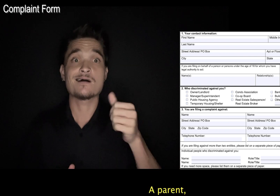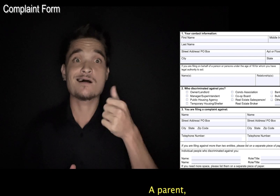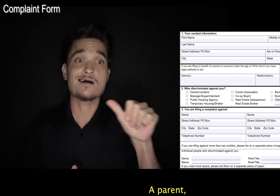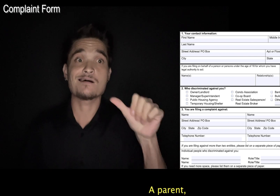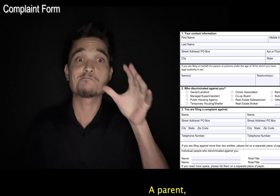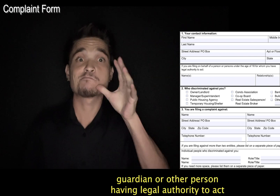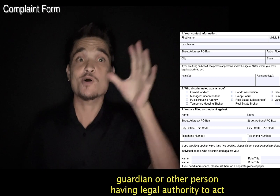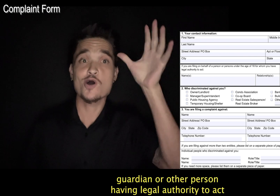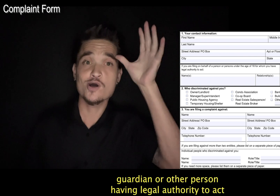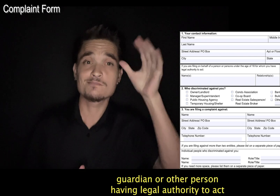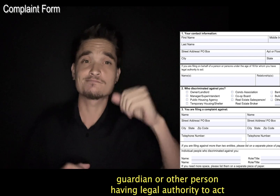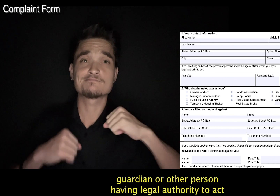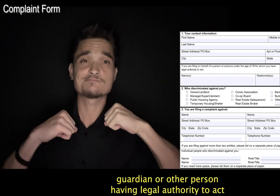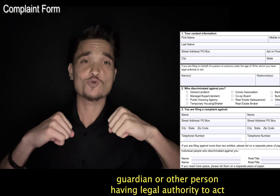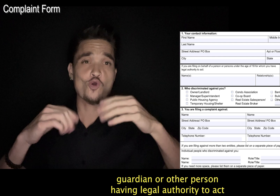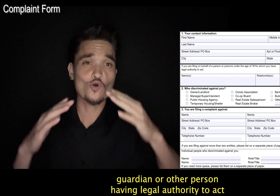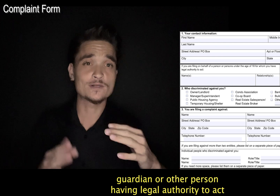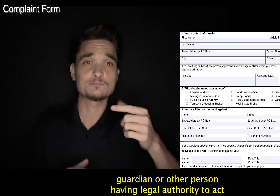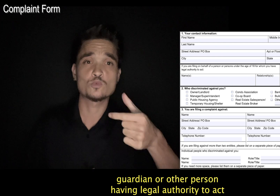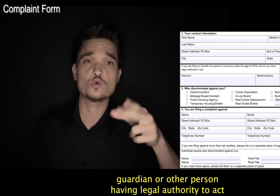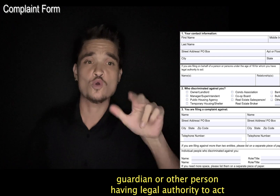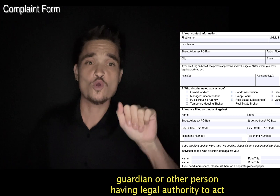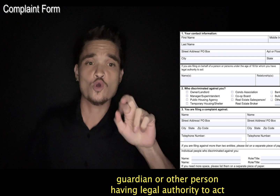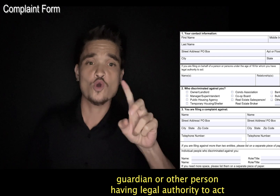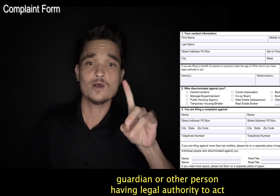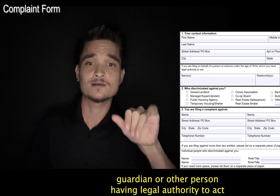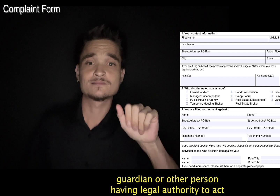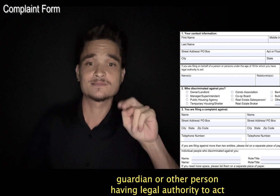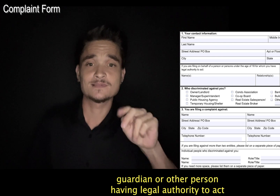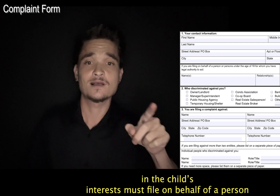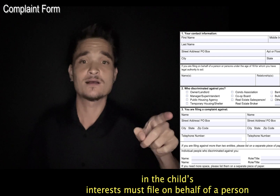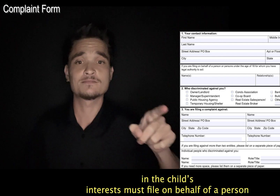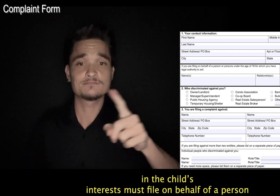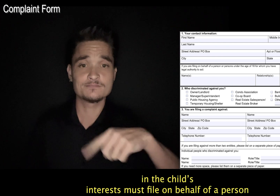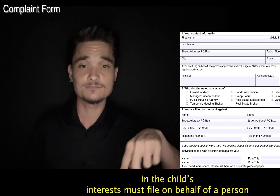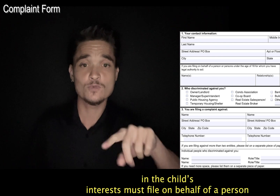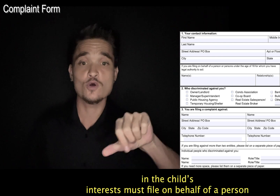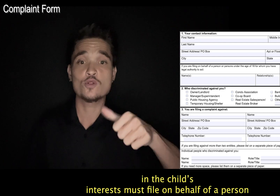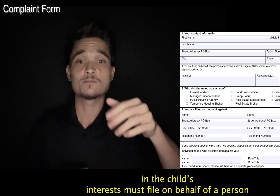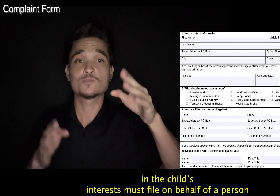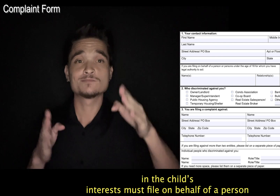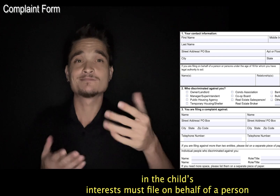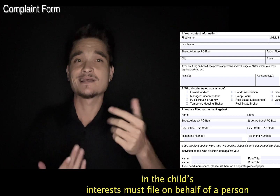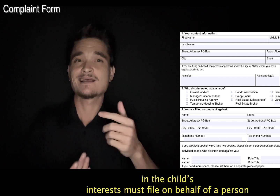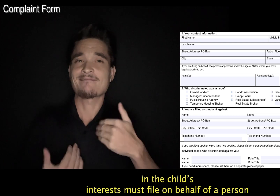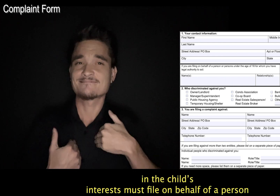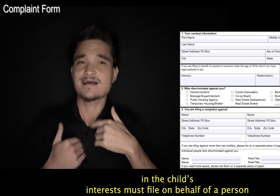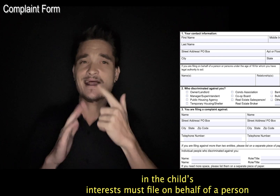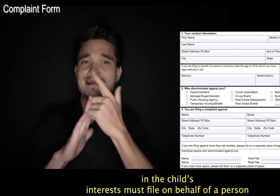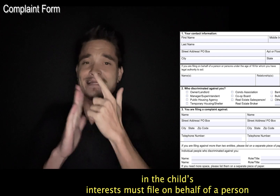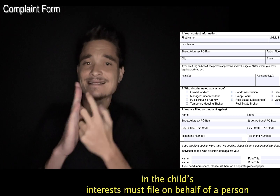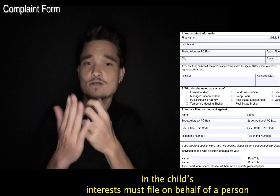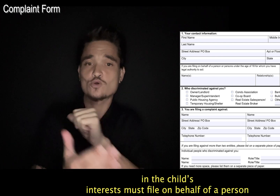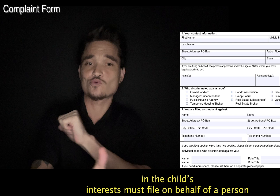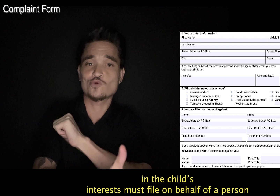A parent, guardian or other person having legal authority to act in the child’s interests must file on behalf of a person